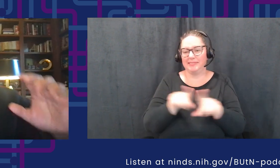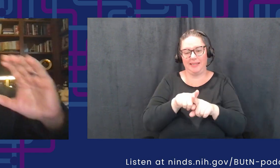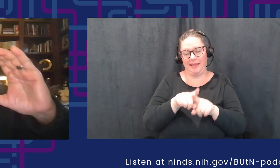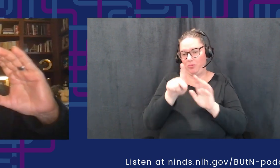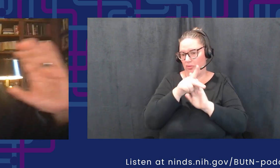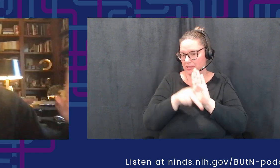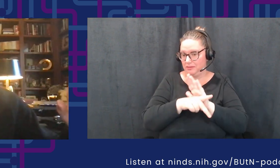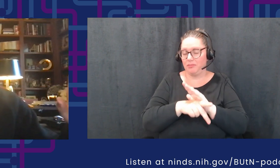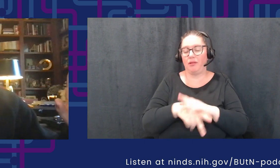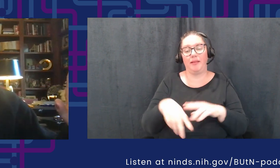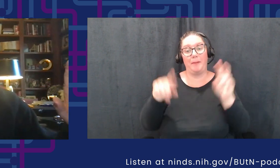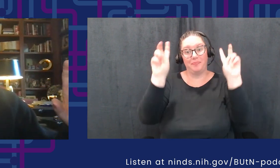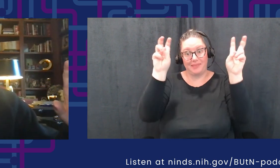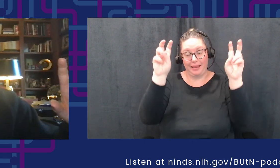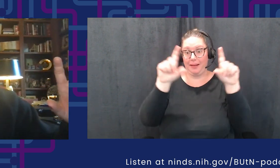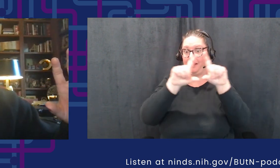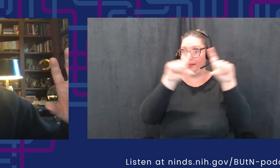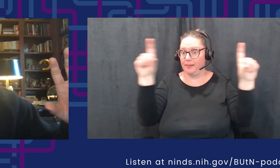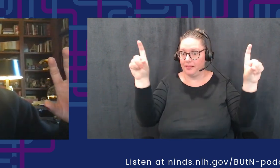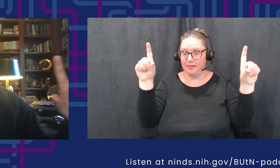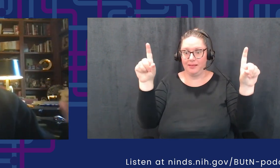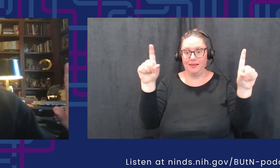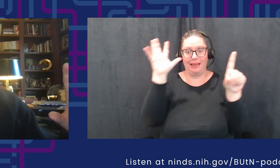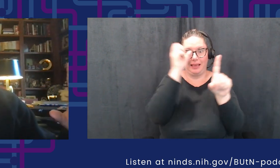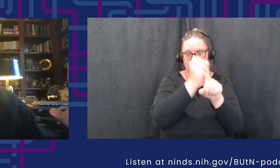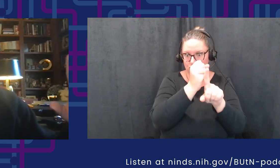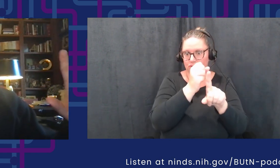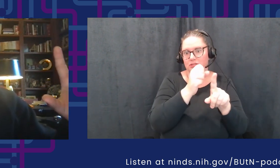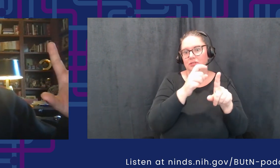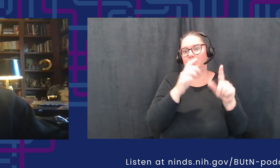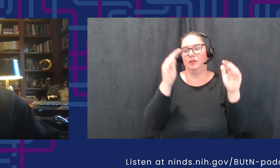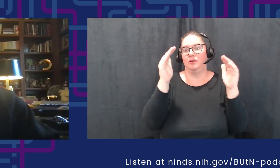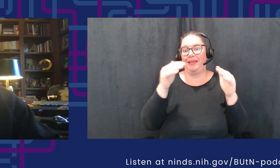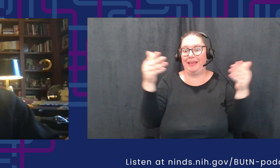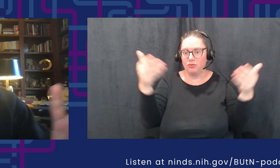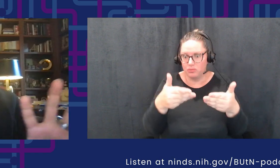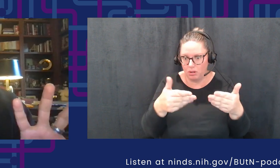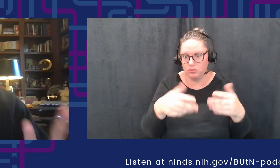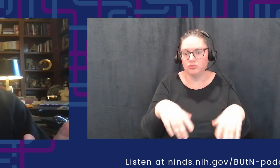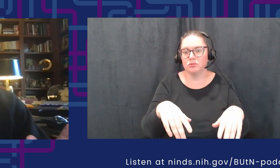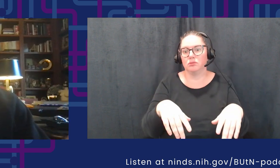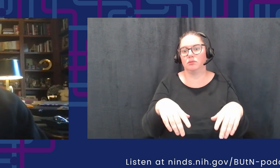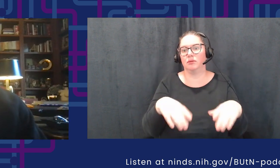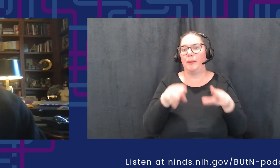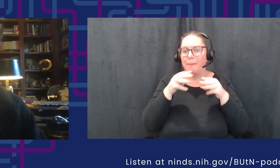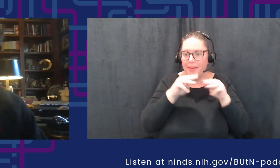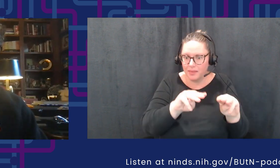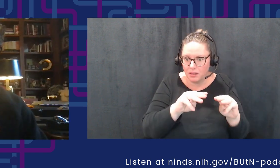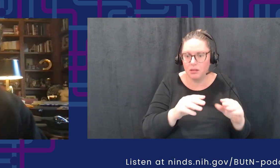The title is big and it's catchy. There's an introduction, there's a methodology, there's the results,